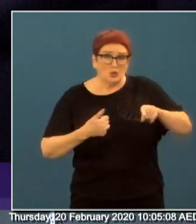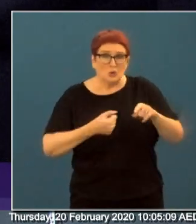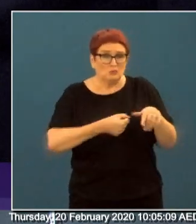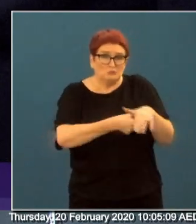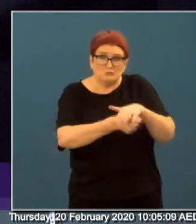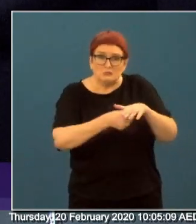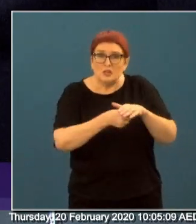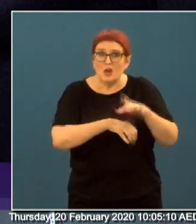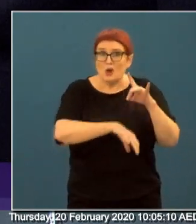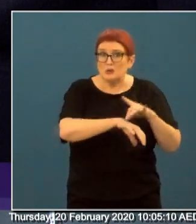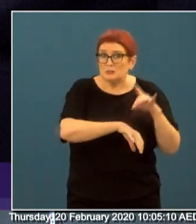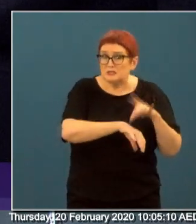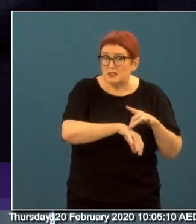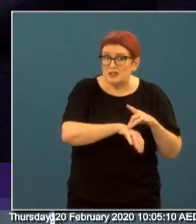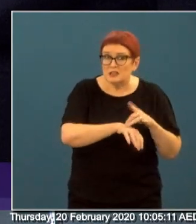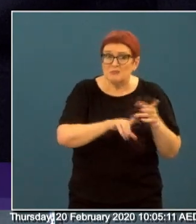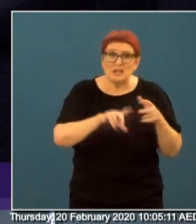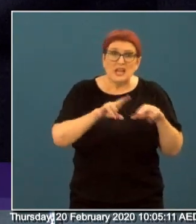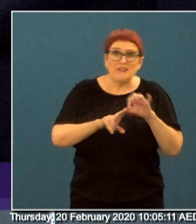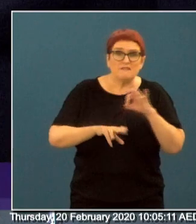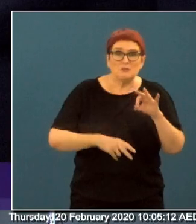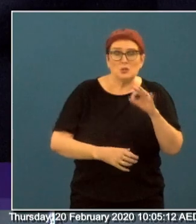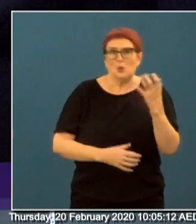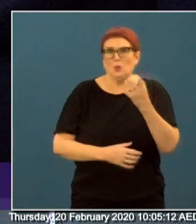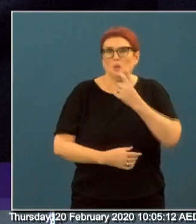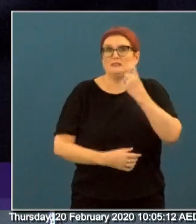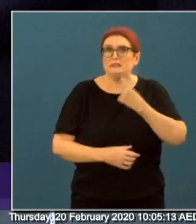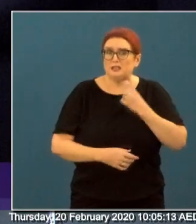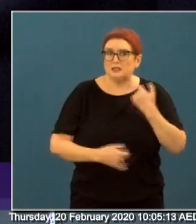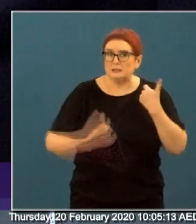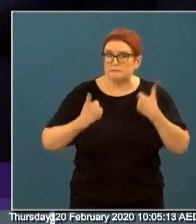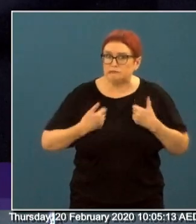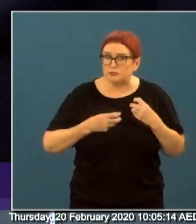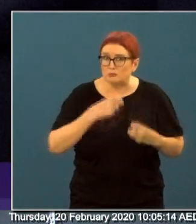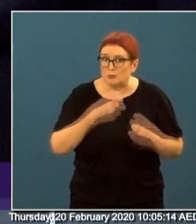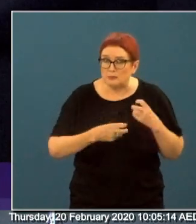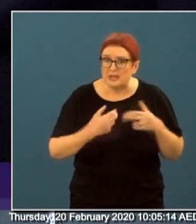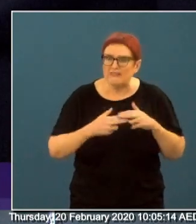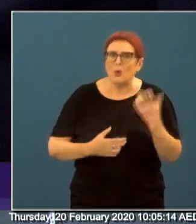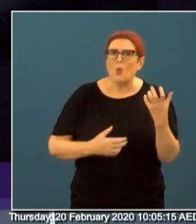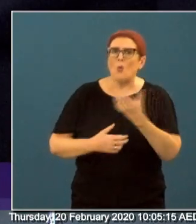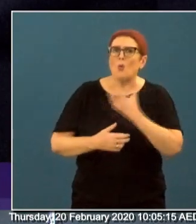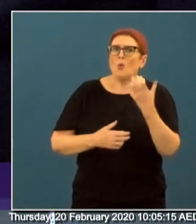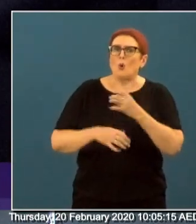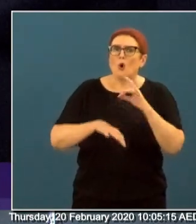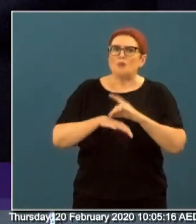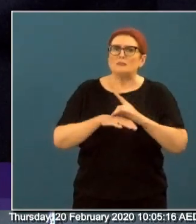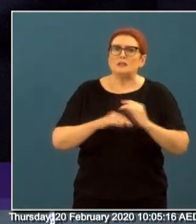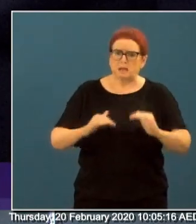if it's a relatively low-level problem, or, if it's serious, to one of the so-called tertiary hospitals,